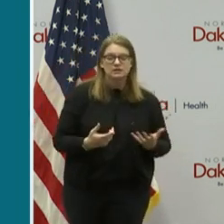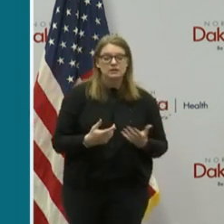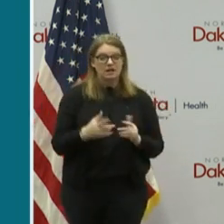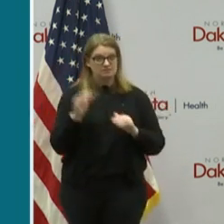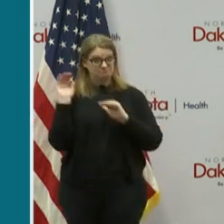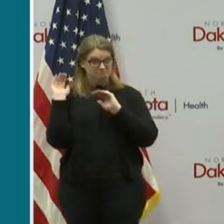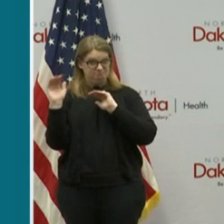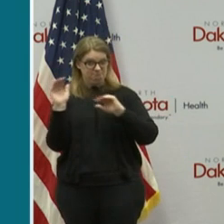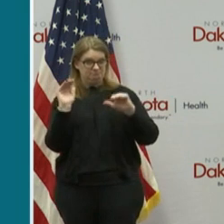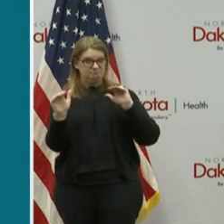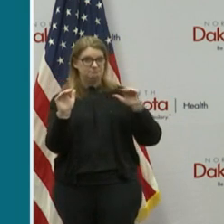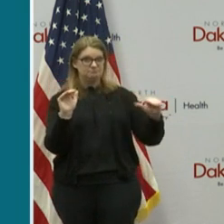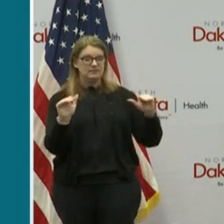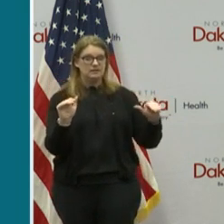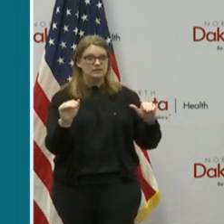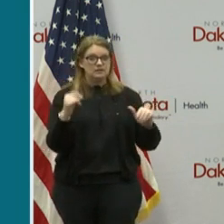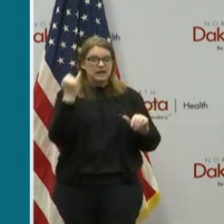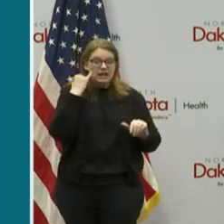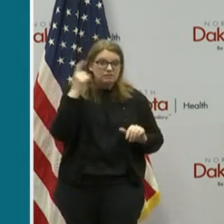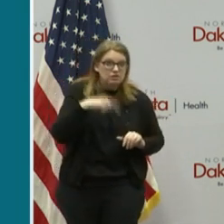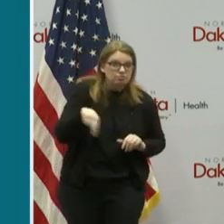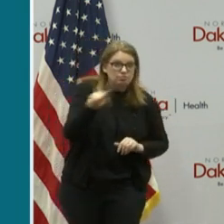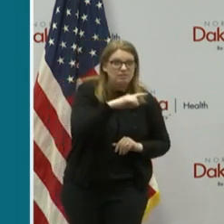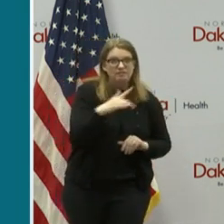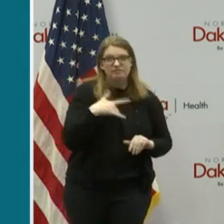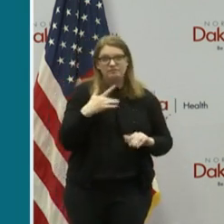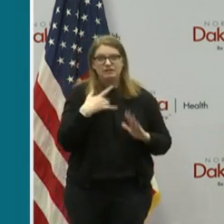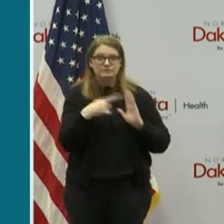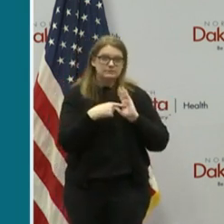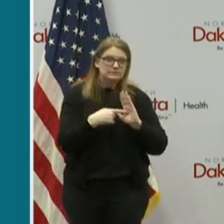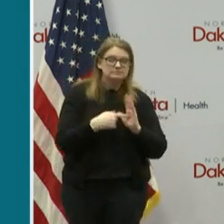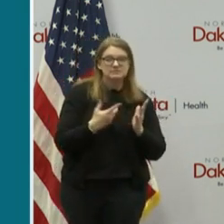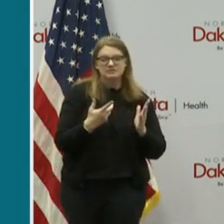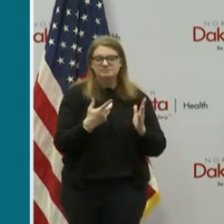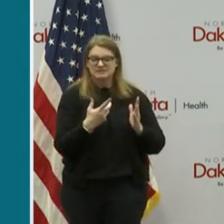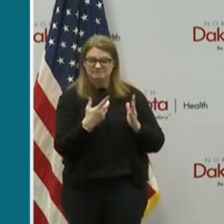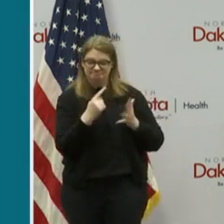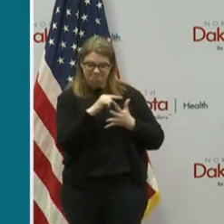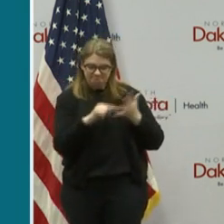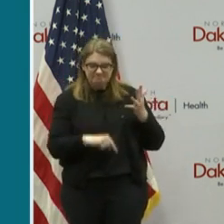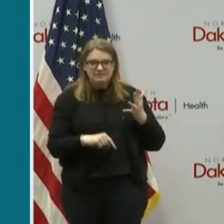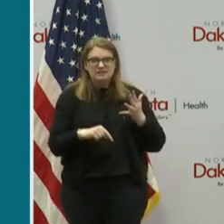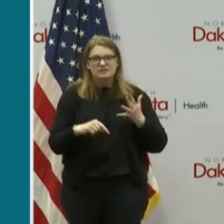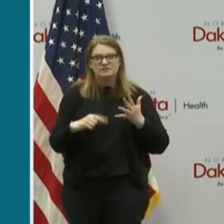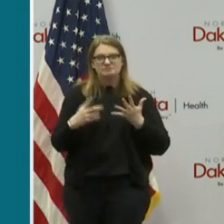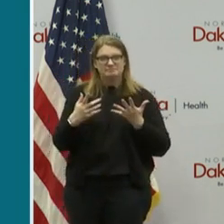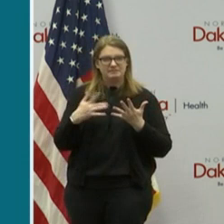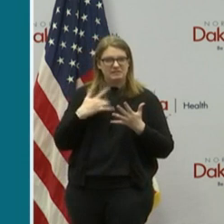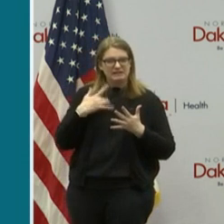THE STATE. AGAIN, I WOULD ENCOURAGE ANYONE THAT IS SYMPTOMATIC AND